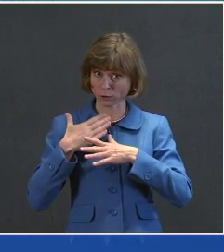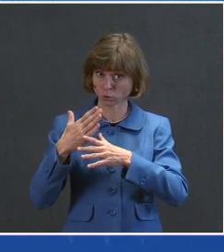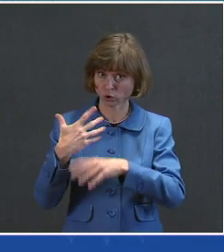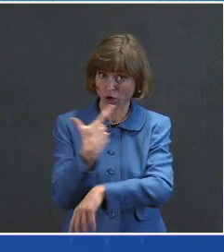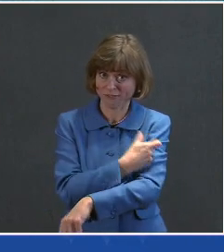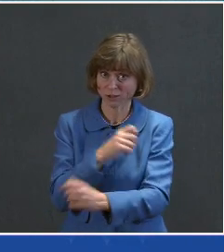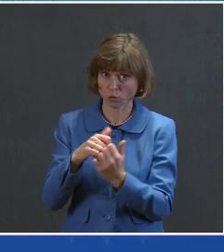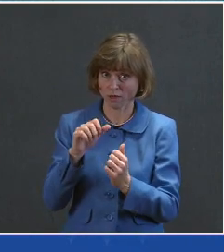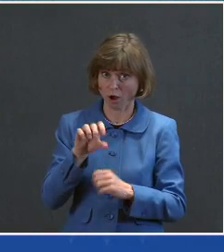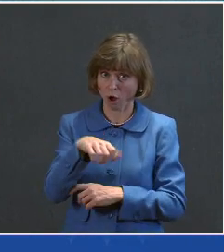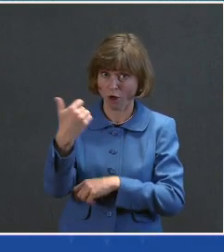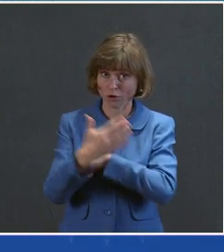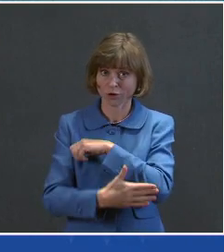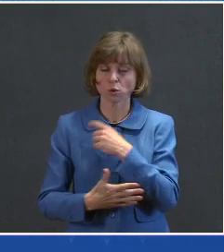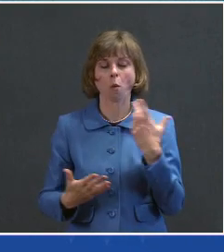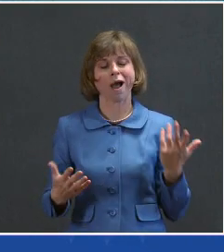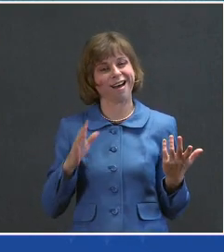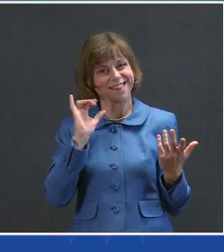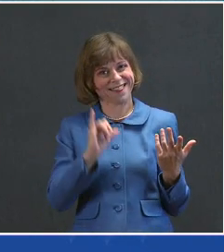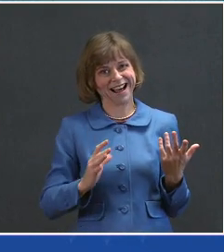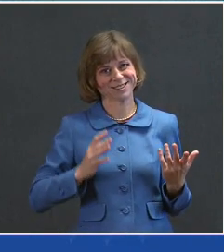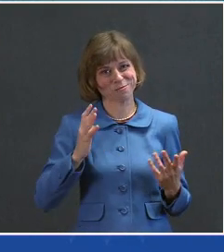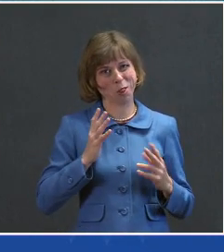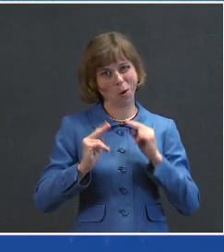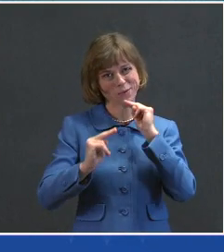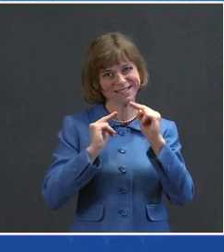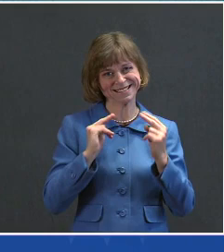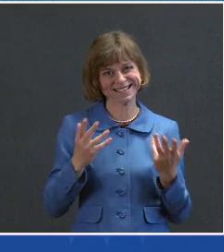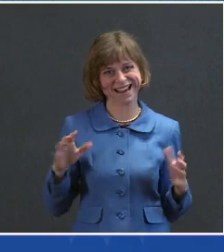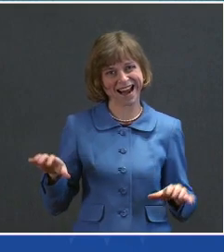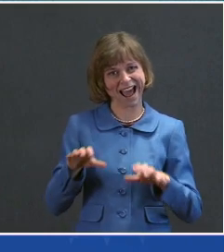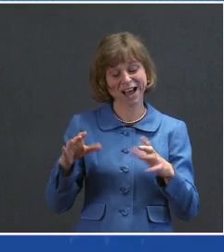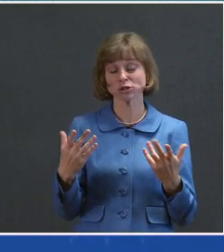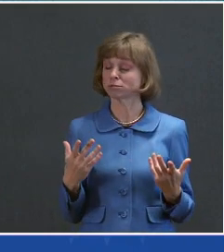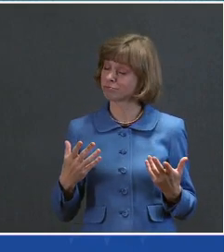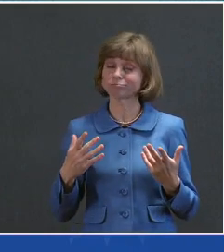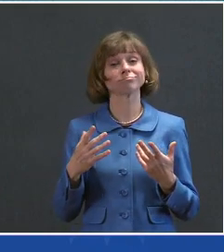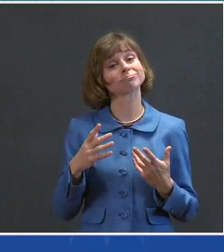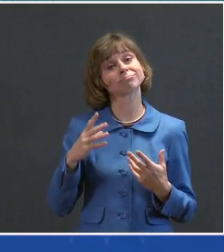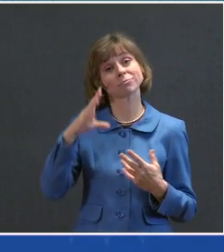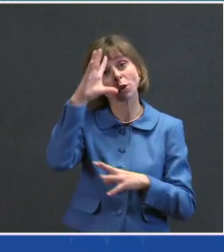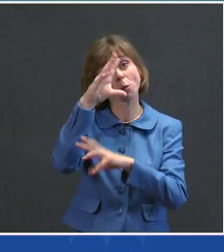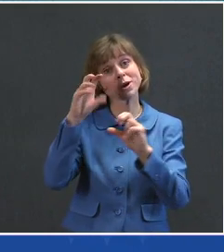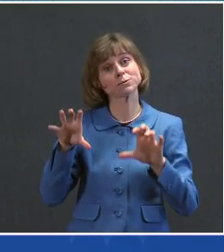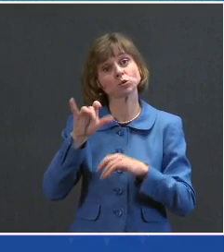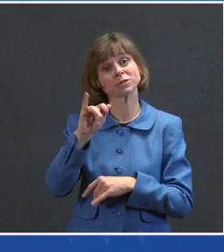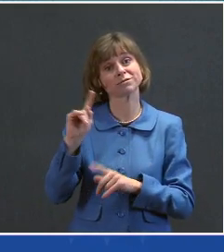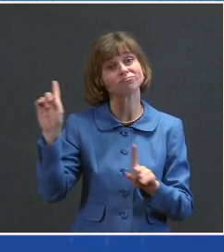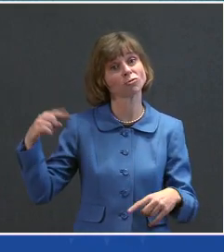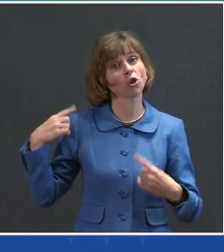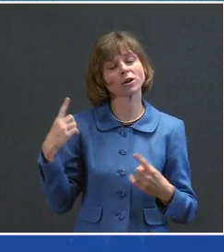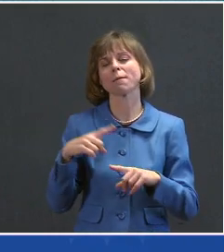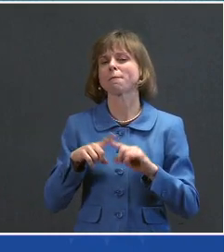Ms. Psaki: Well, that's diplomacy in action right there. The President has been at it for a long time. And -- but the President did not make any commitments,